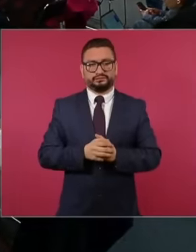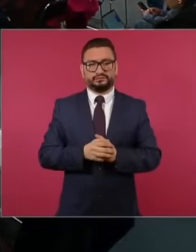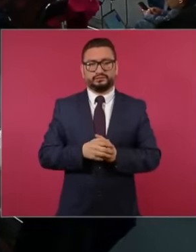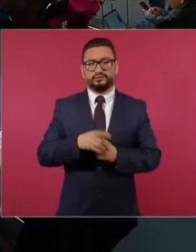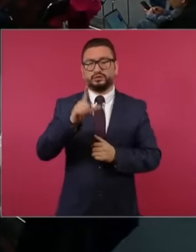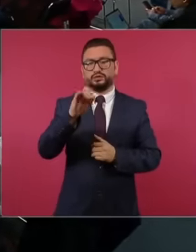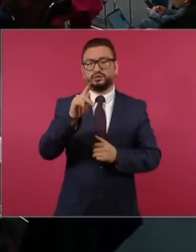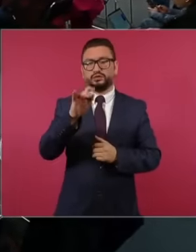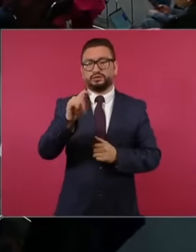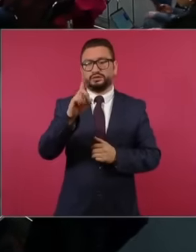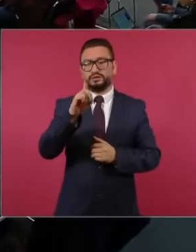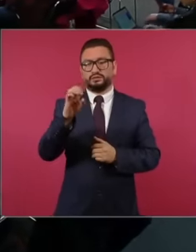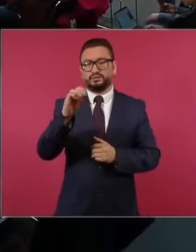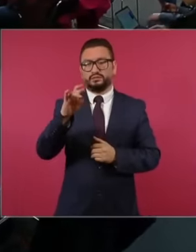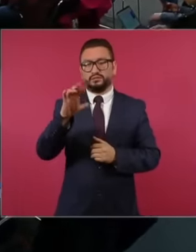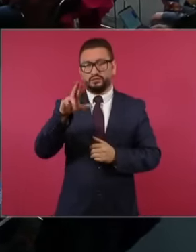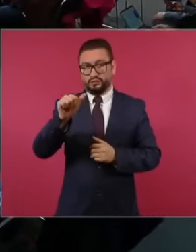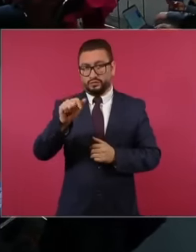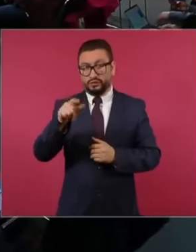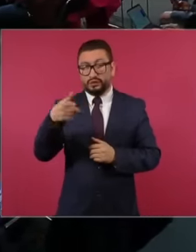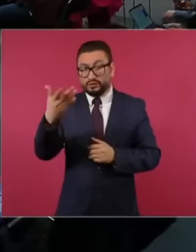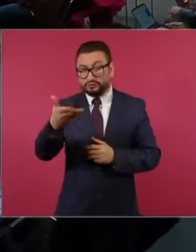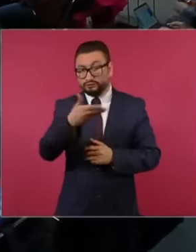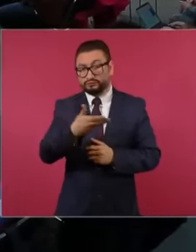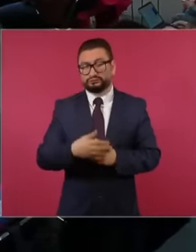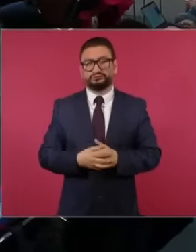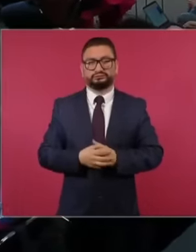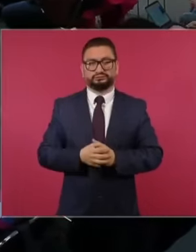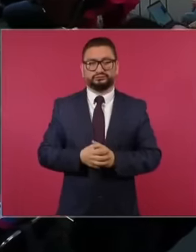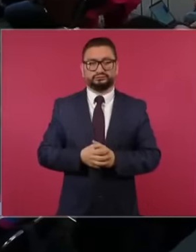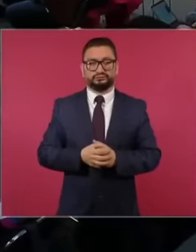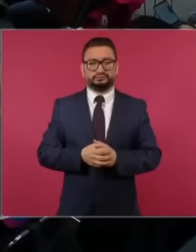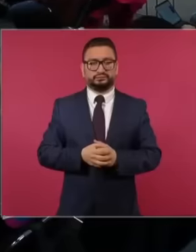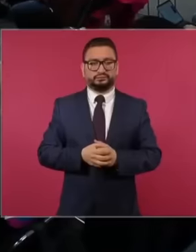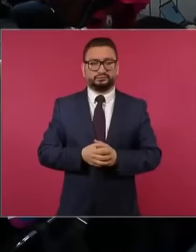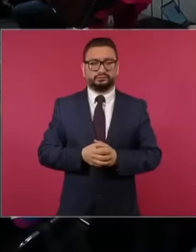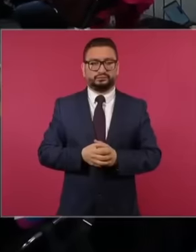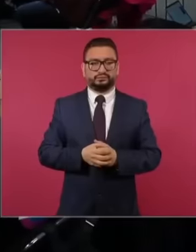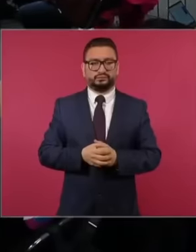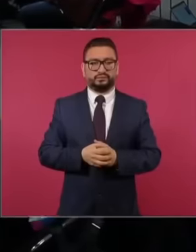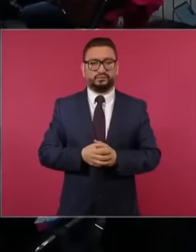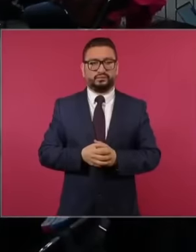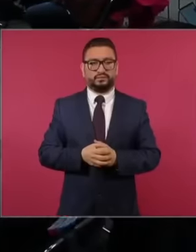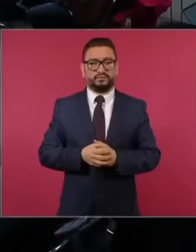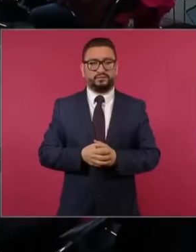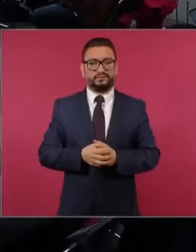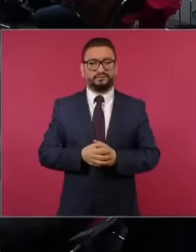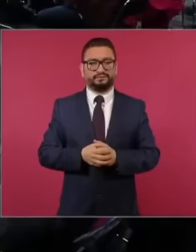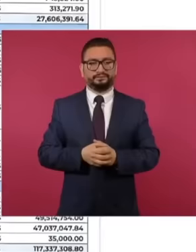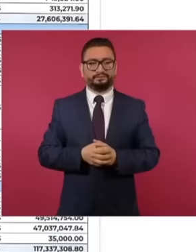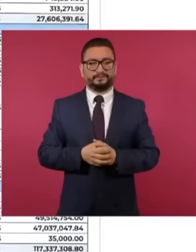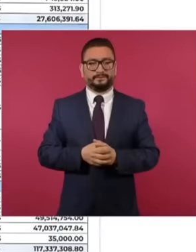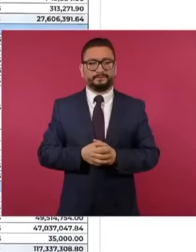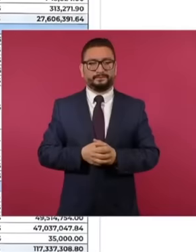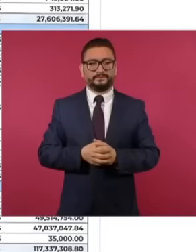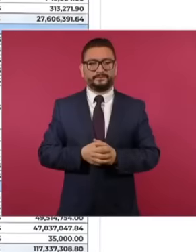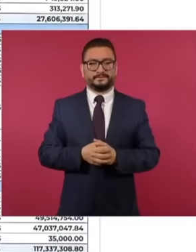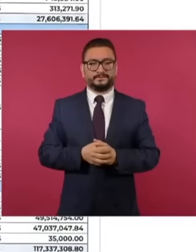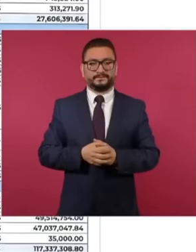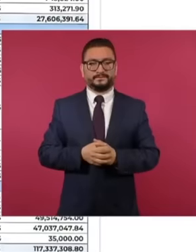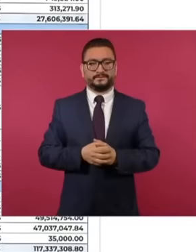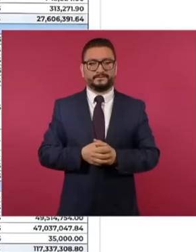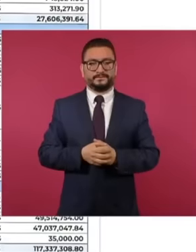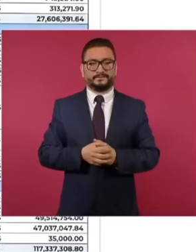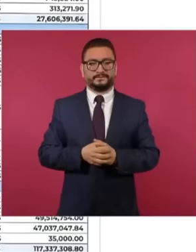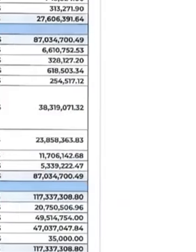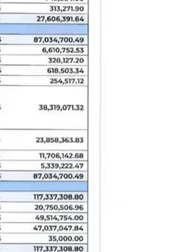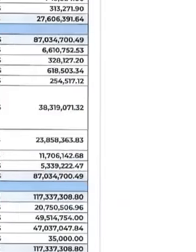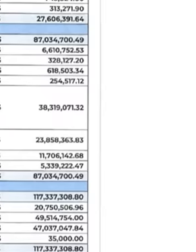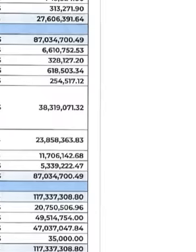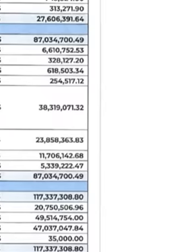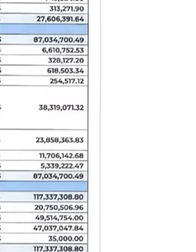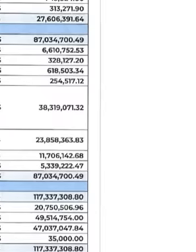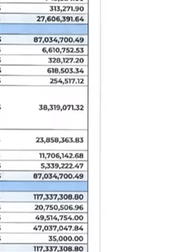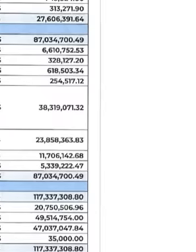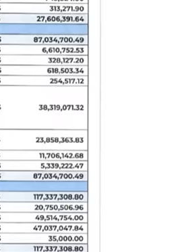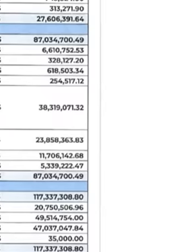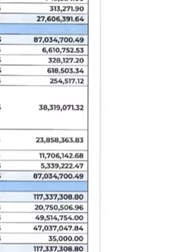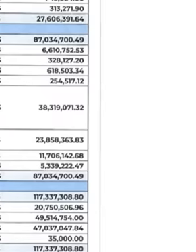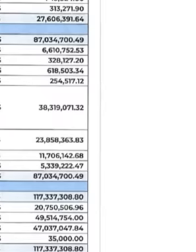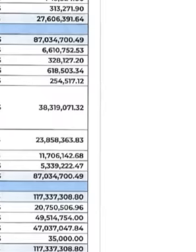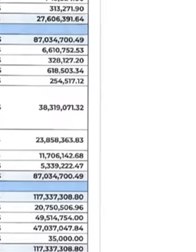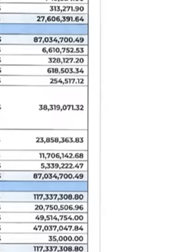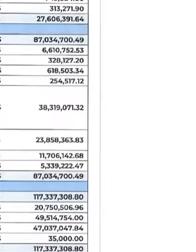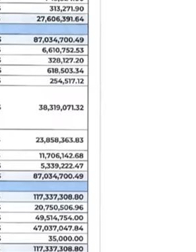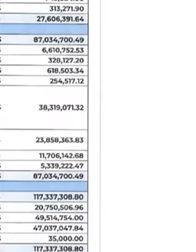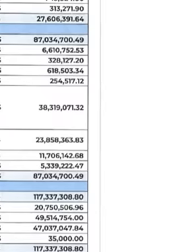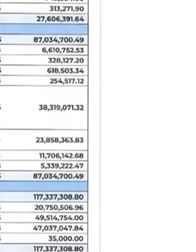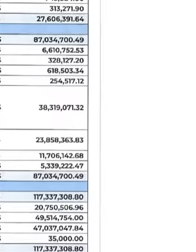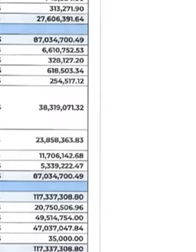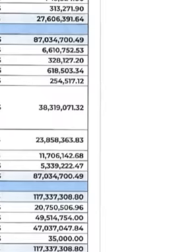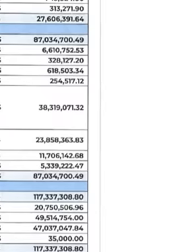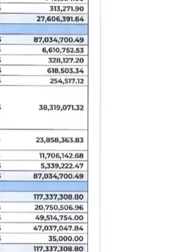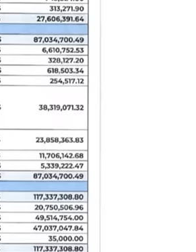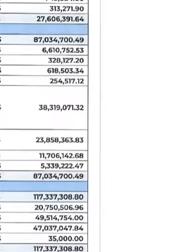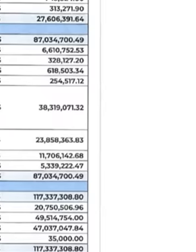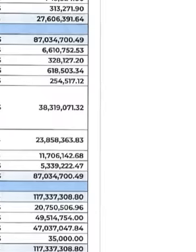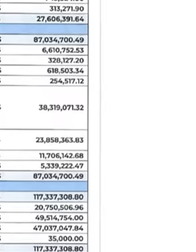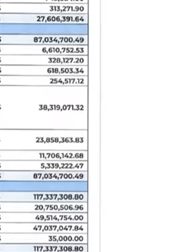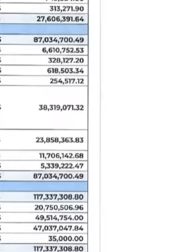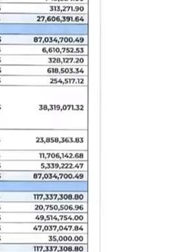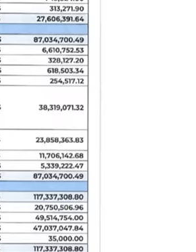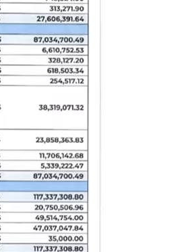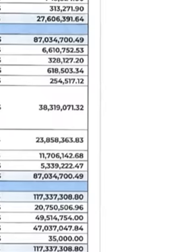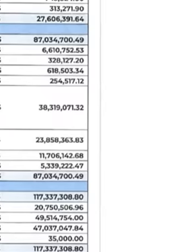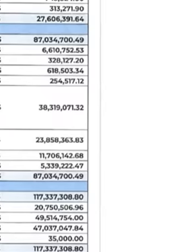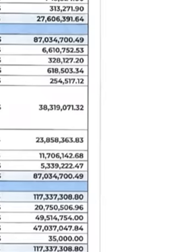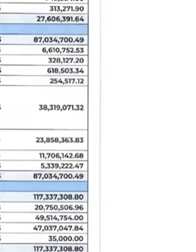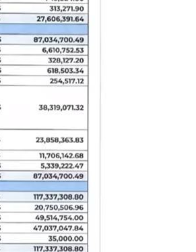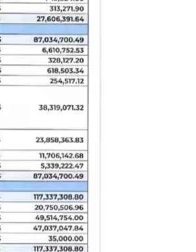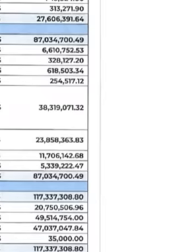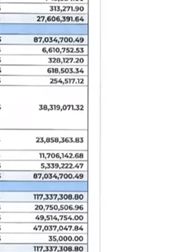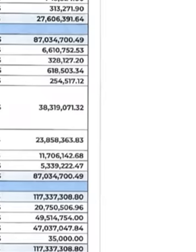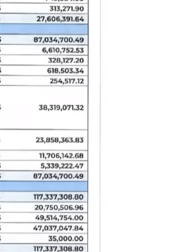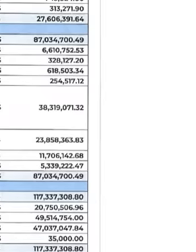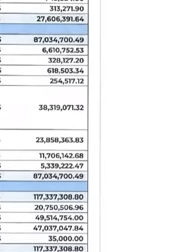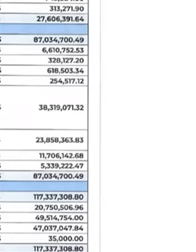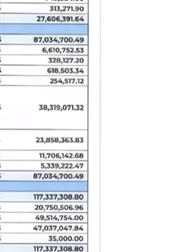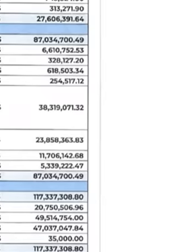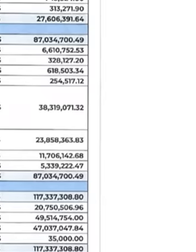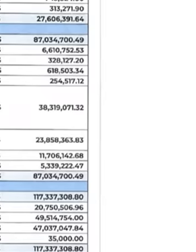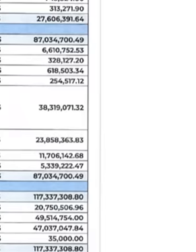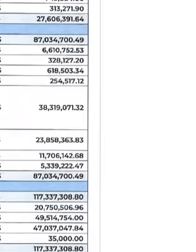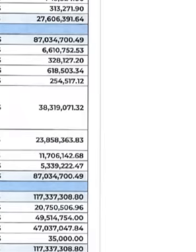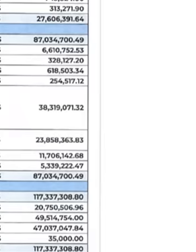is, look,